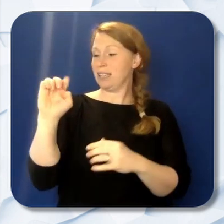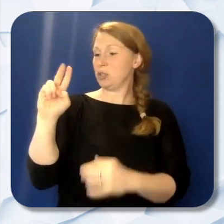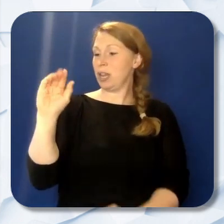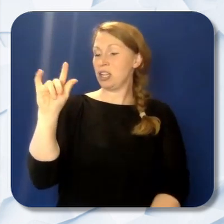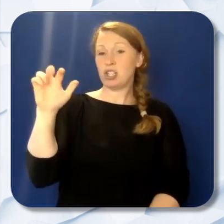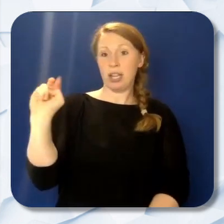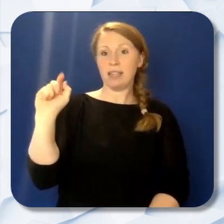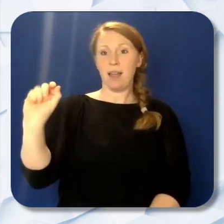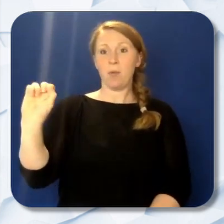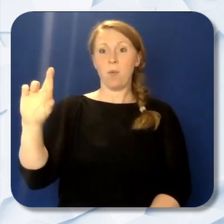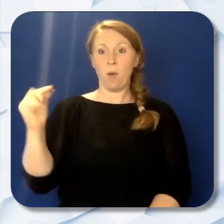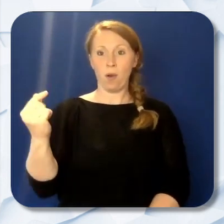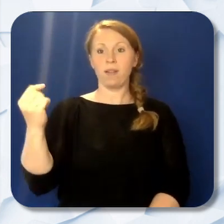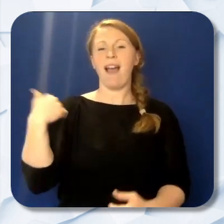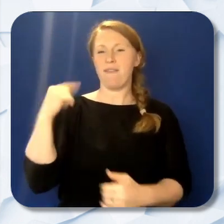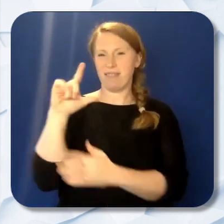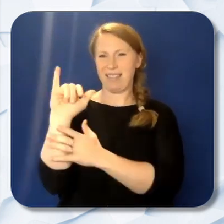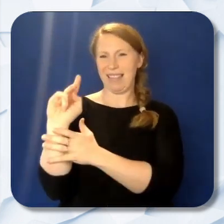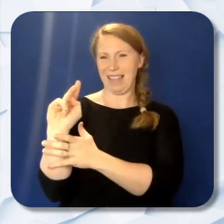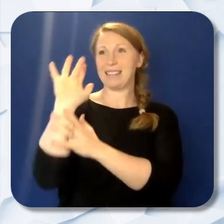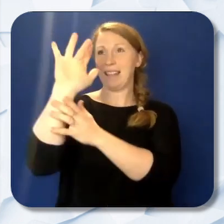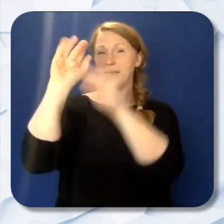and you'll get access to this slide, that uh, but I want to just make sure that you